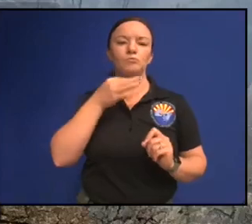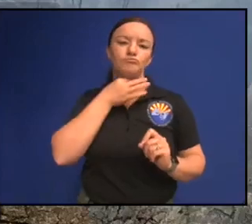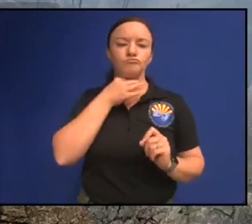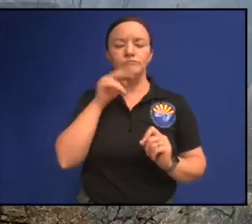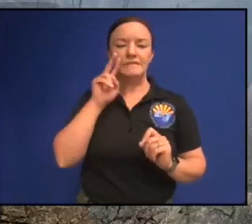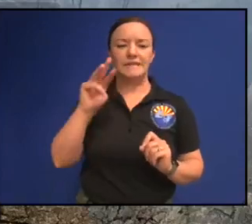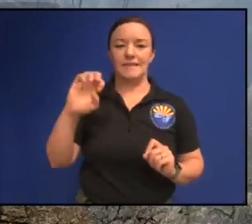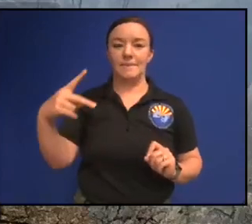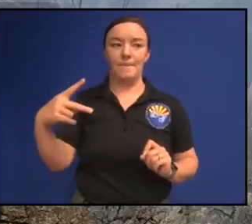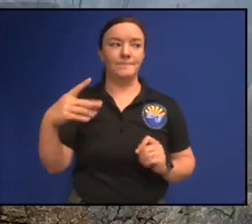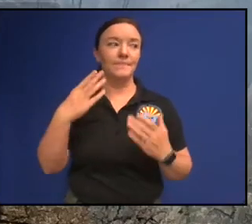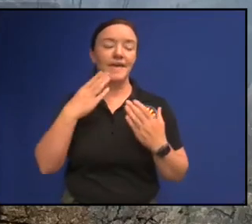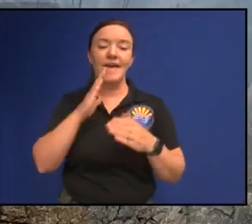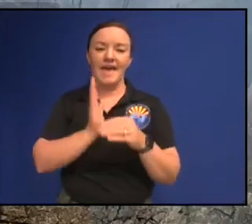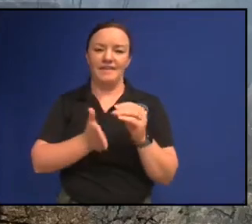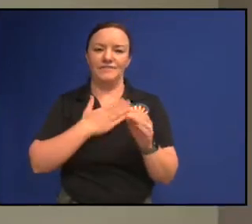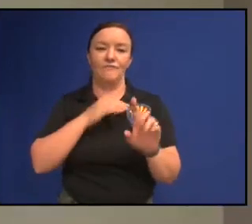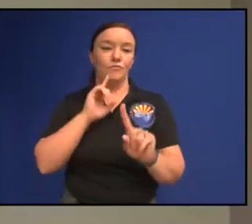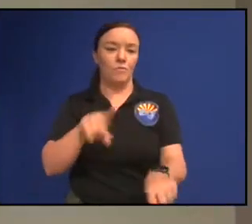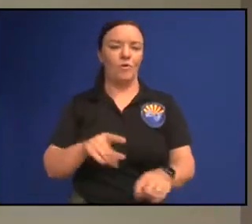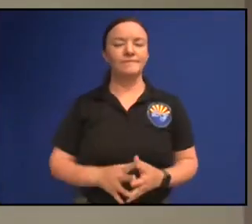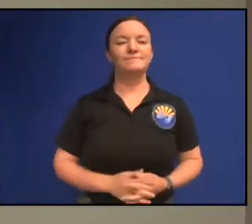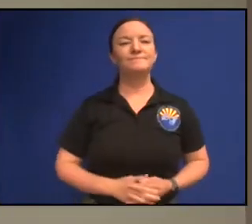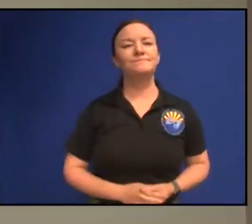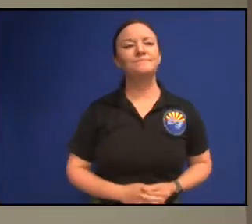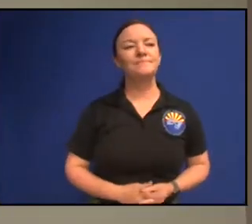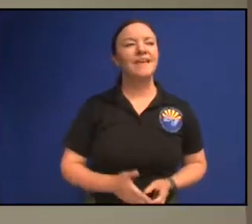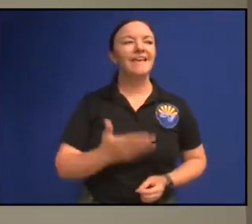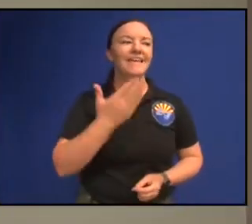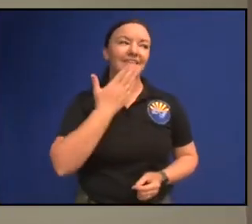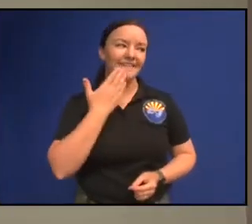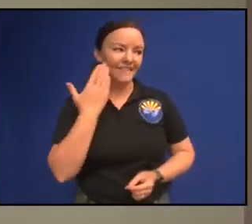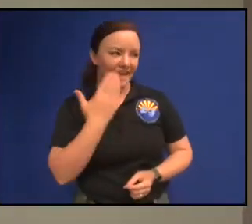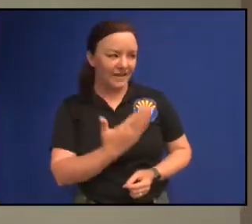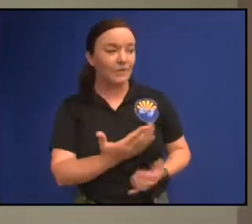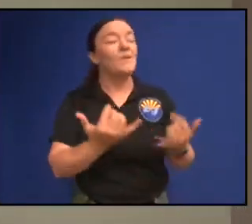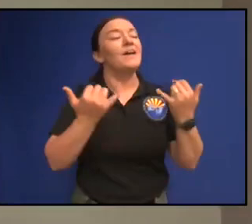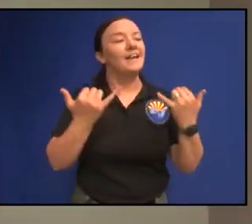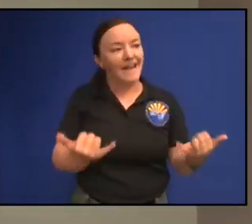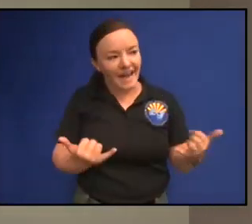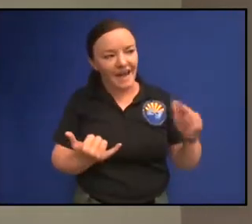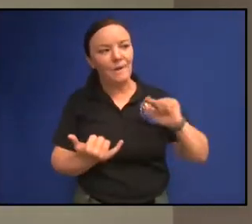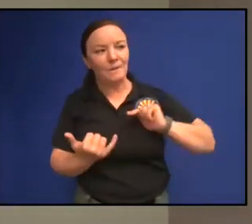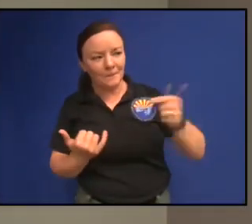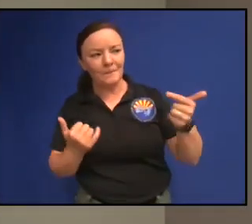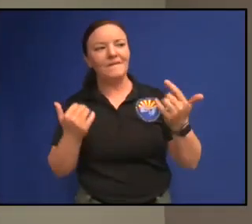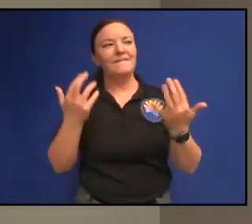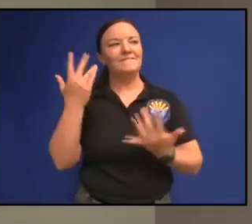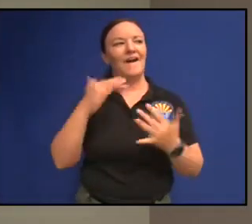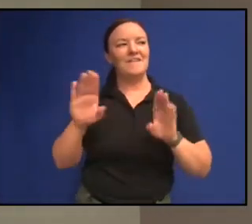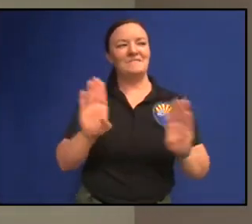ARE INTERESTED IN THAT. WITH THAT, THAT IS THE END OF MY REPORT. THANK YOU VERY MUCH, SIR.